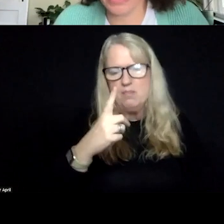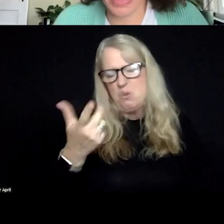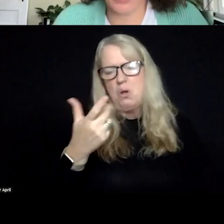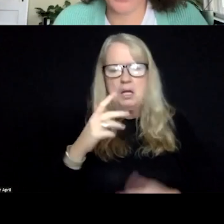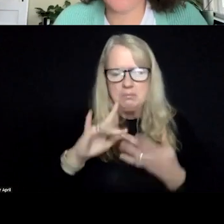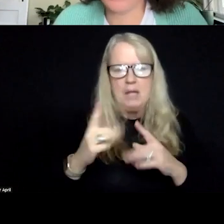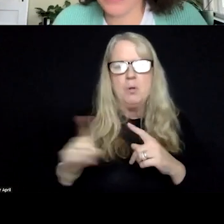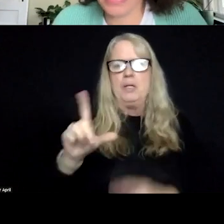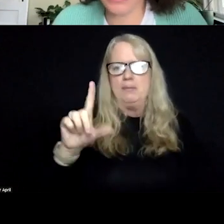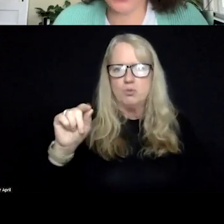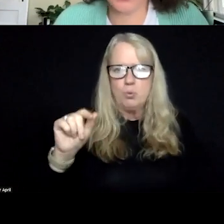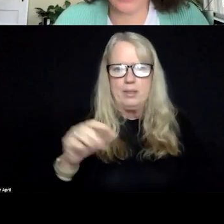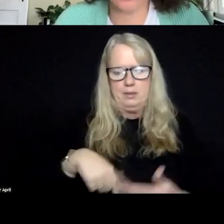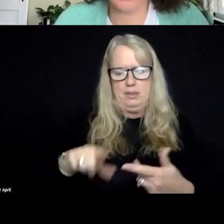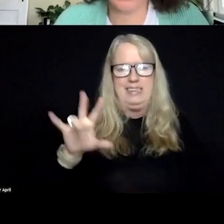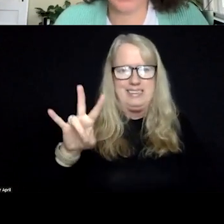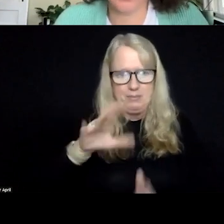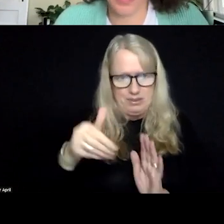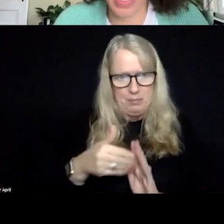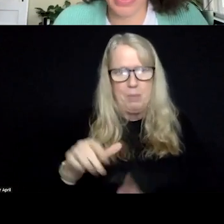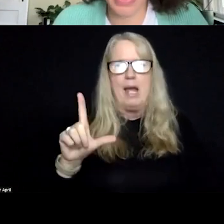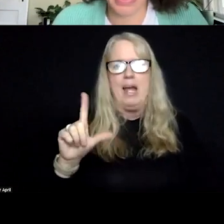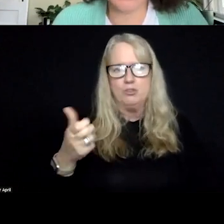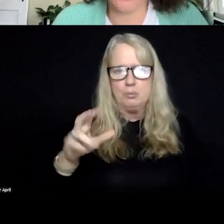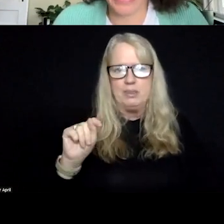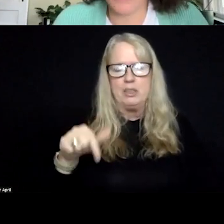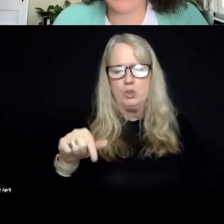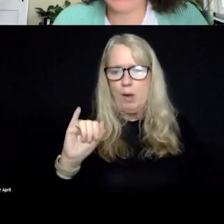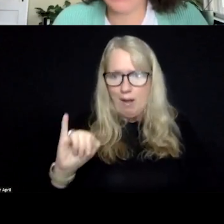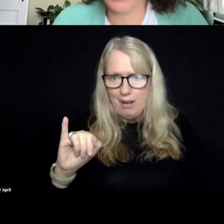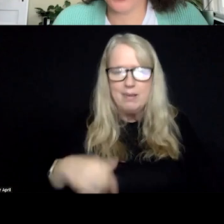NETWORK. WE HAVE SEVEN CENTERS DOING LGBTQI AND SIX DOING